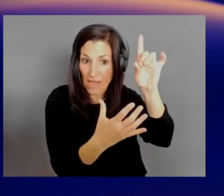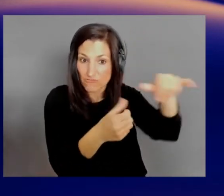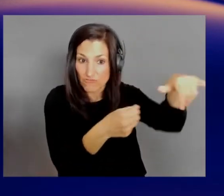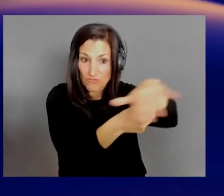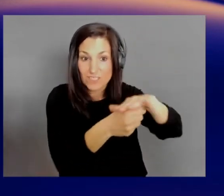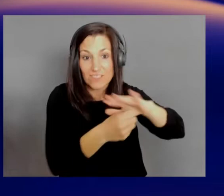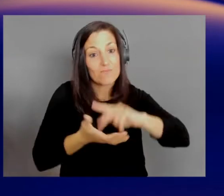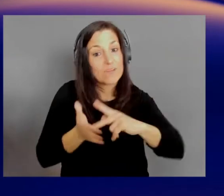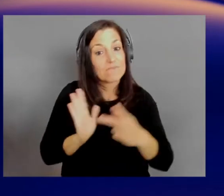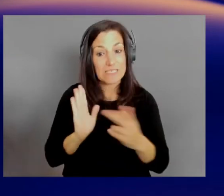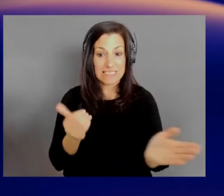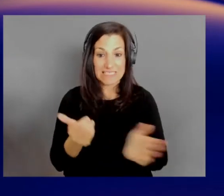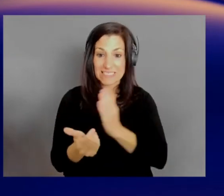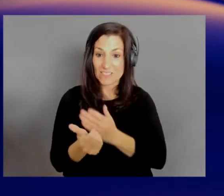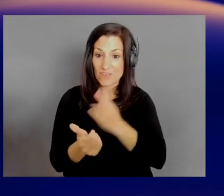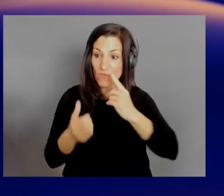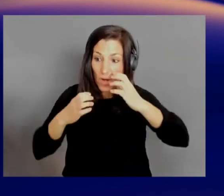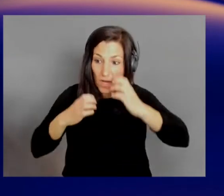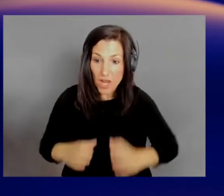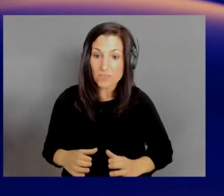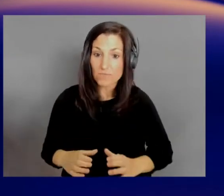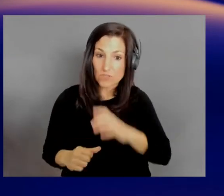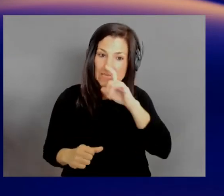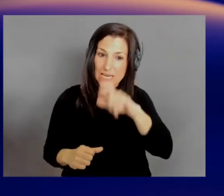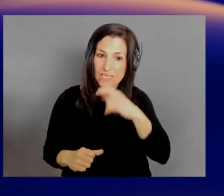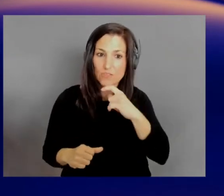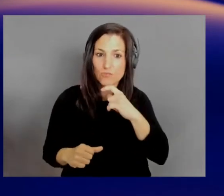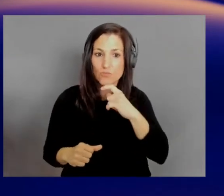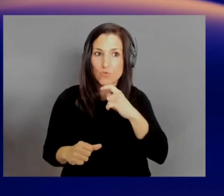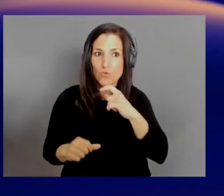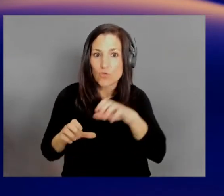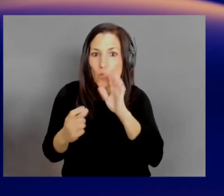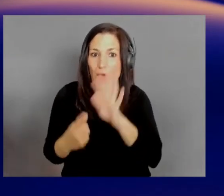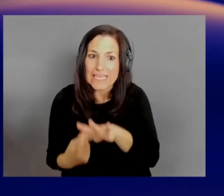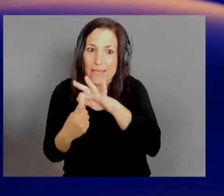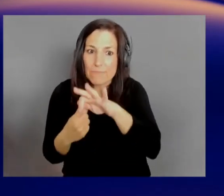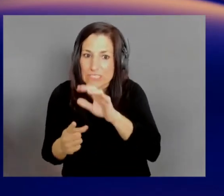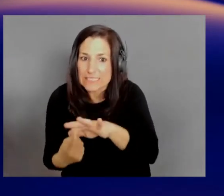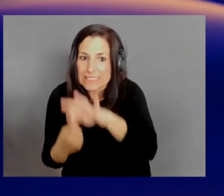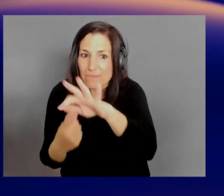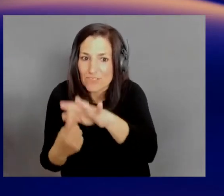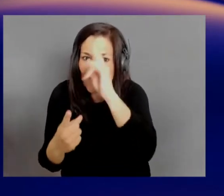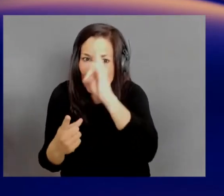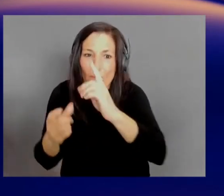to not have to go through exceptions for compliance needs, where these services can already exist there.